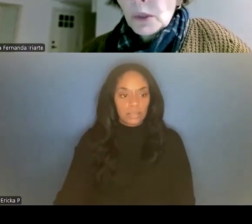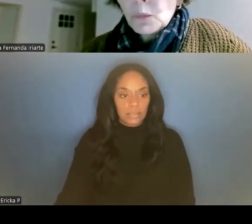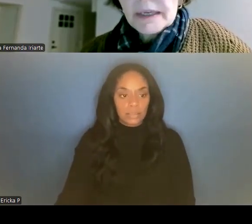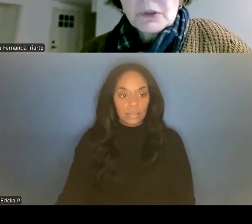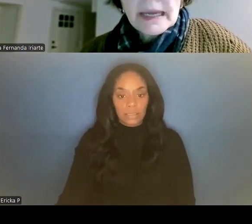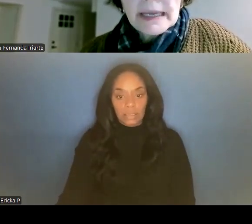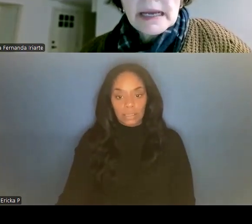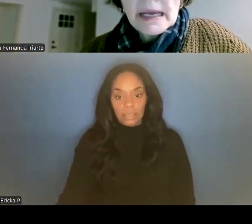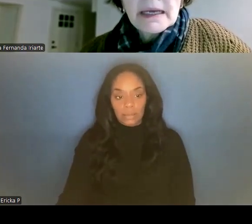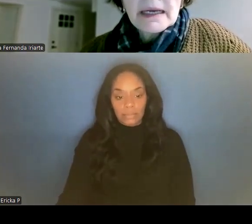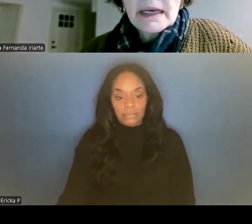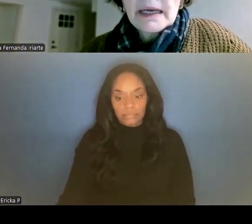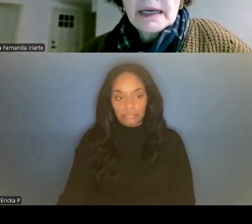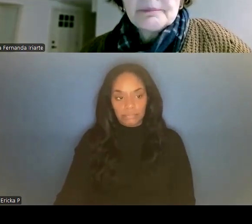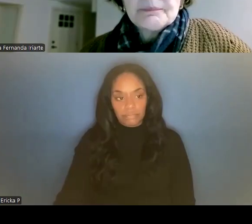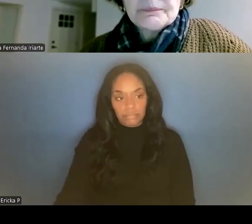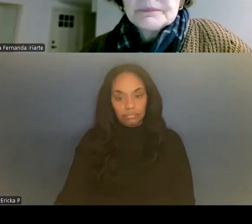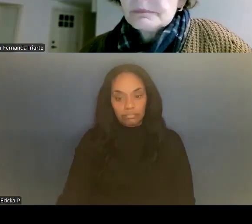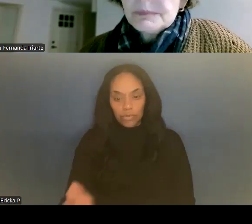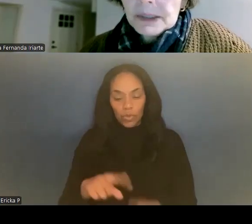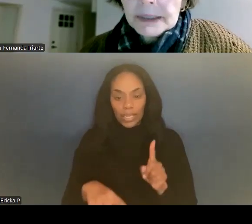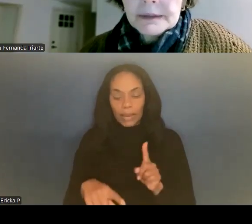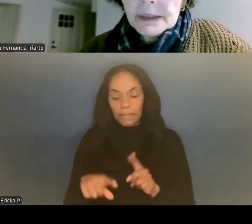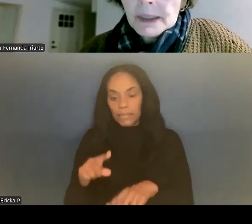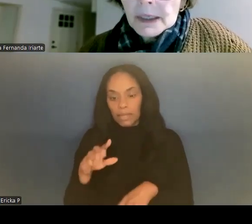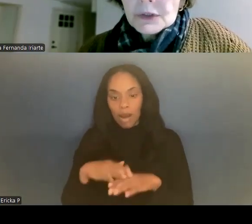waiver. Period.